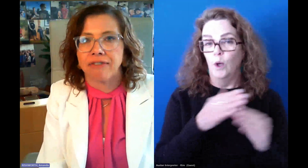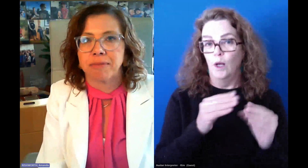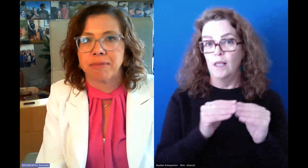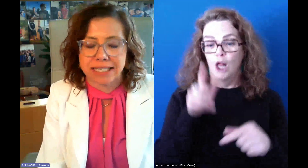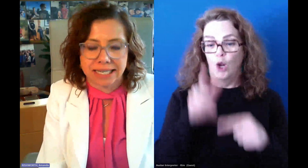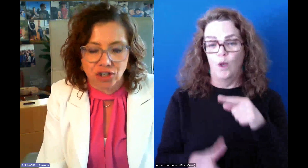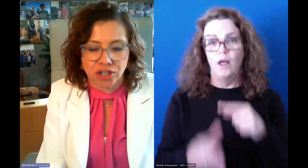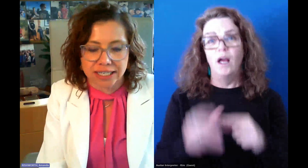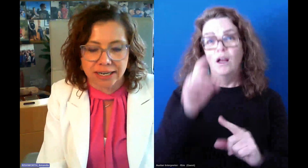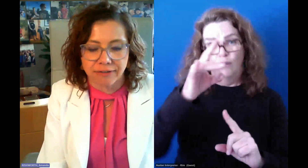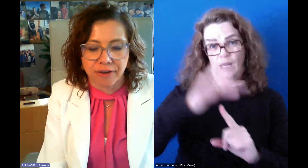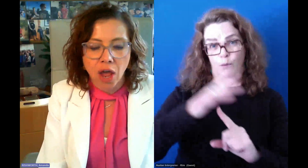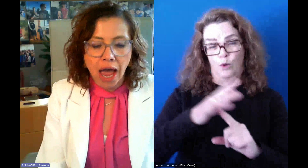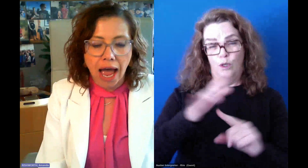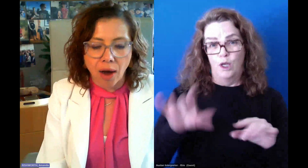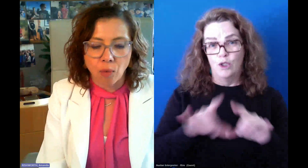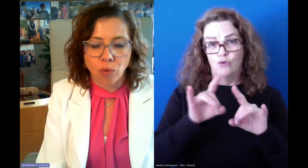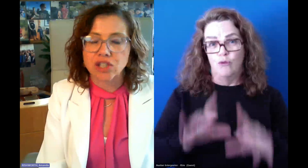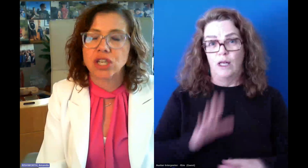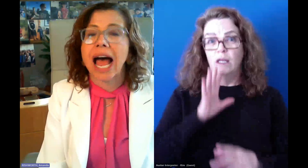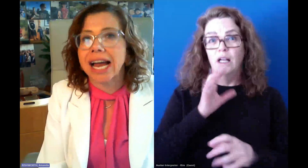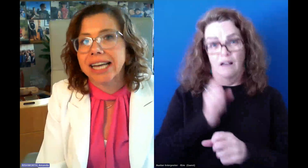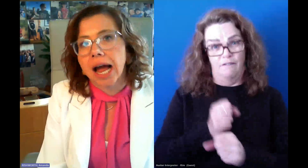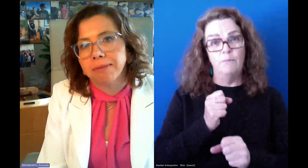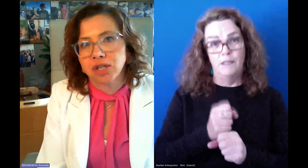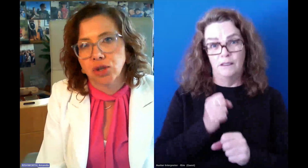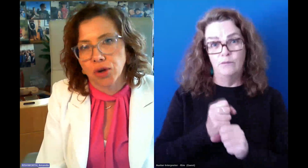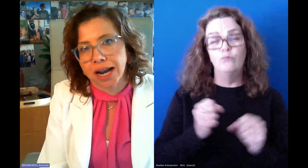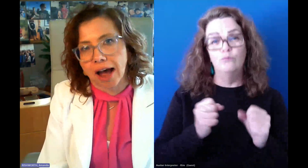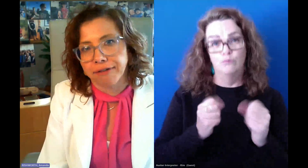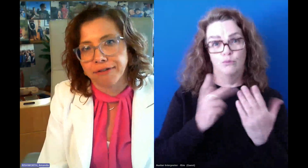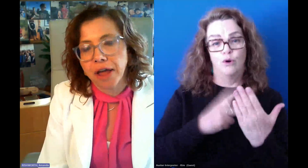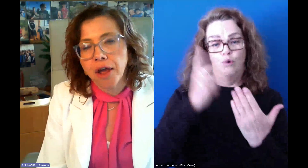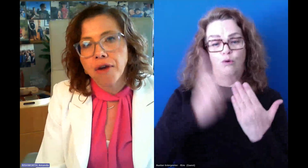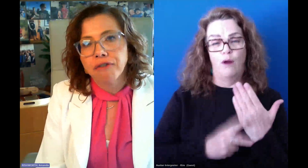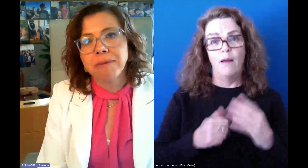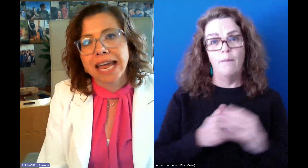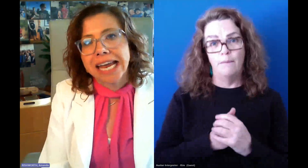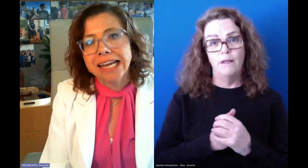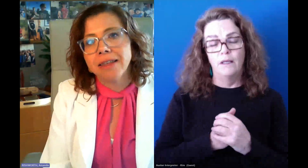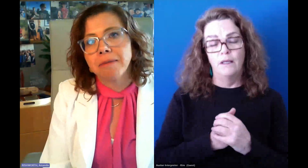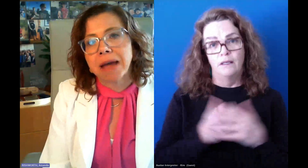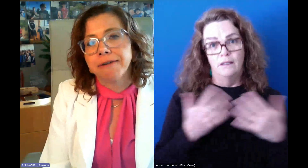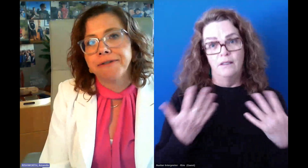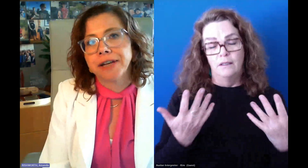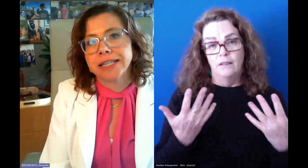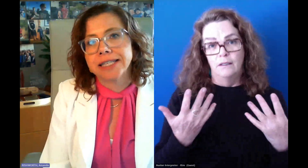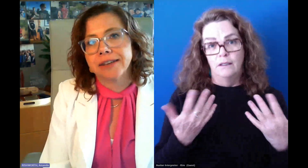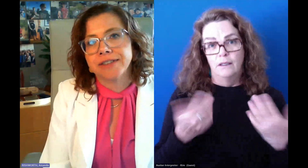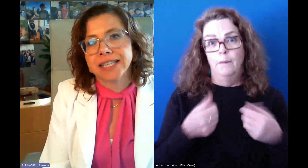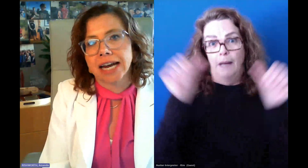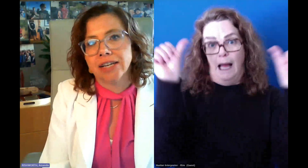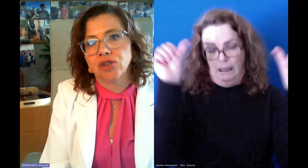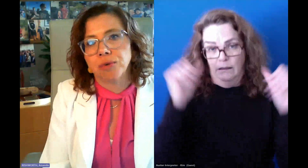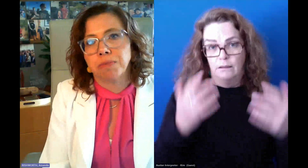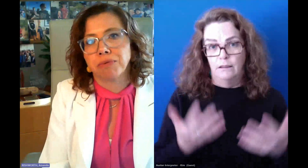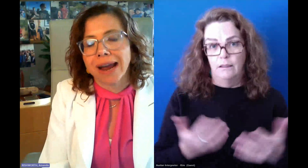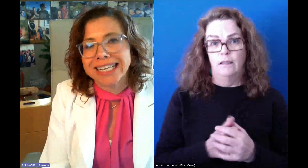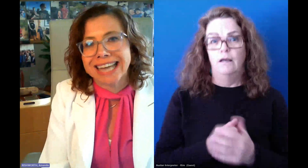Government initiative which can't come soon enough for me the benefits of starting to break